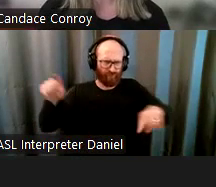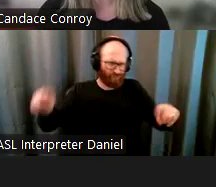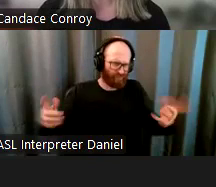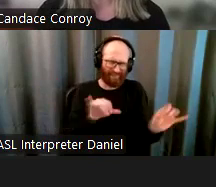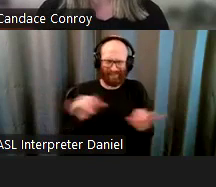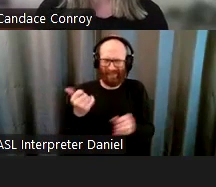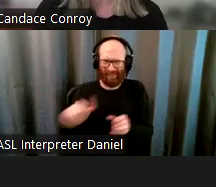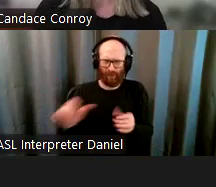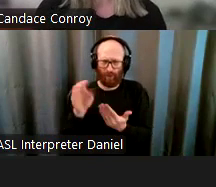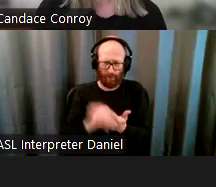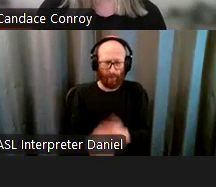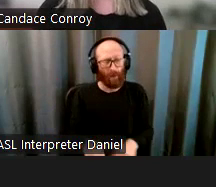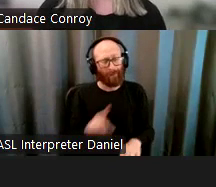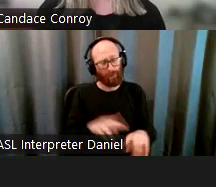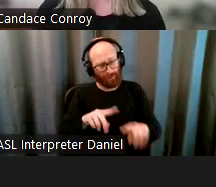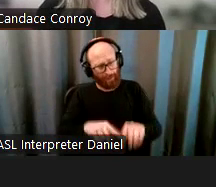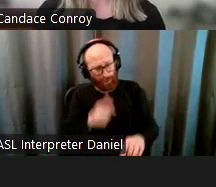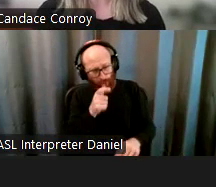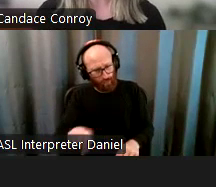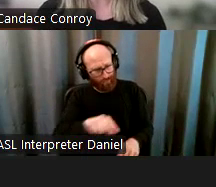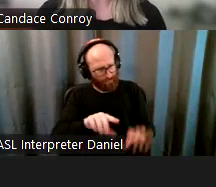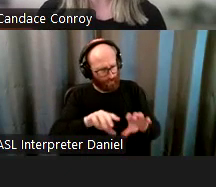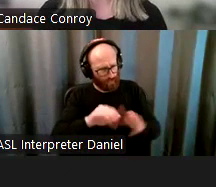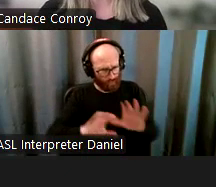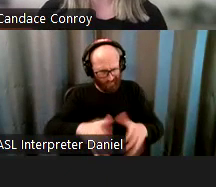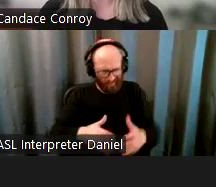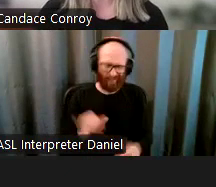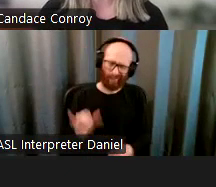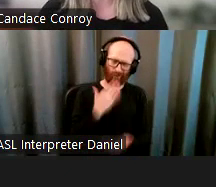course student population; that's just good teaching right? Differentiating to meet the